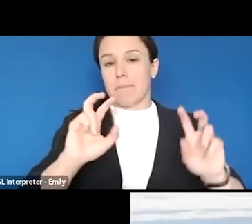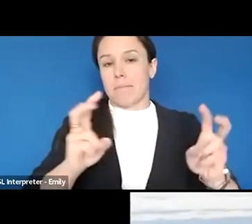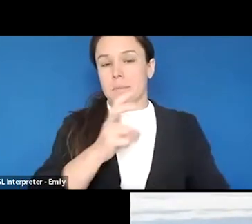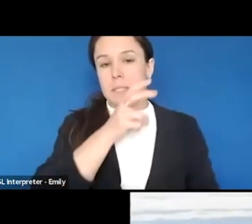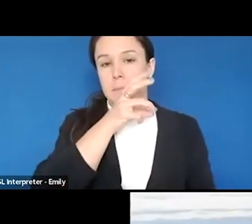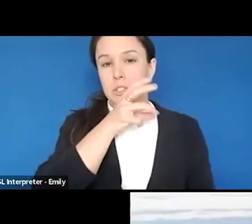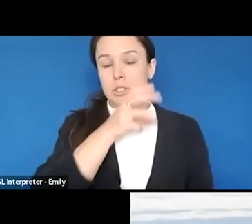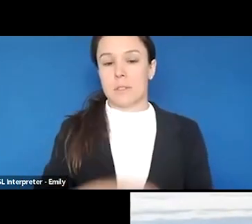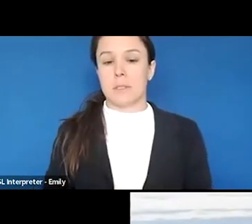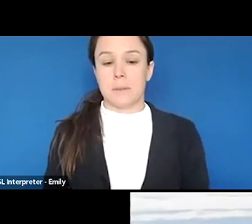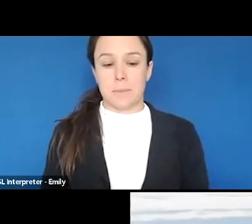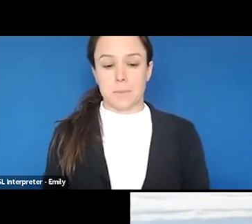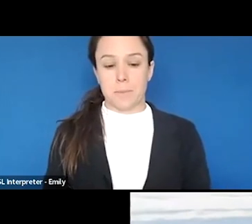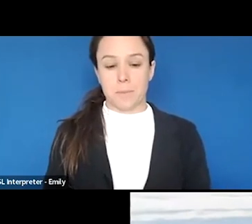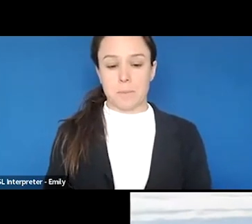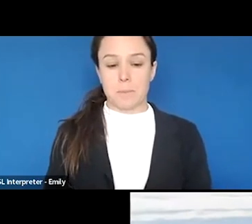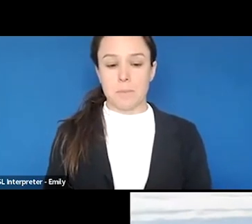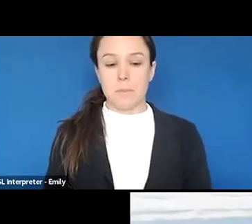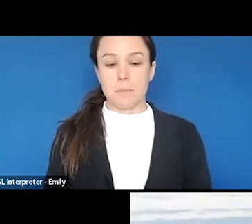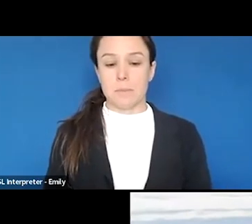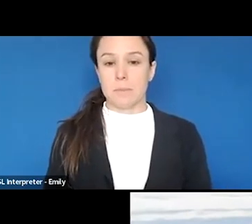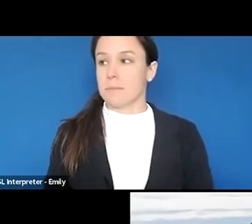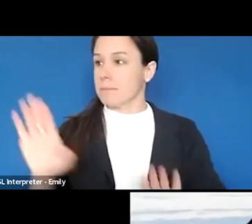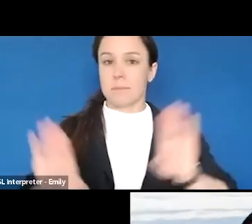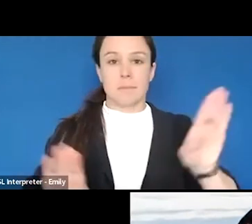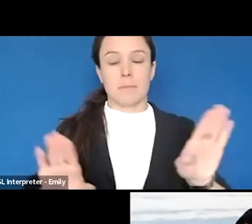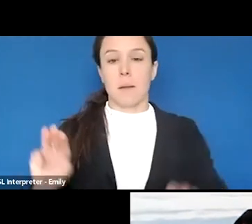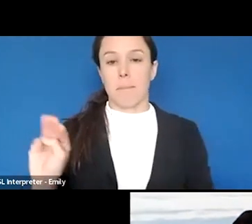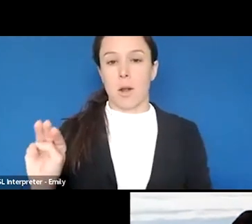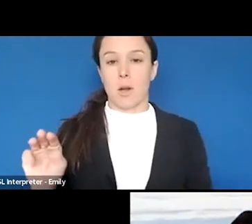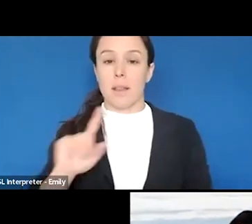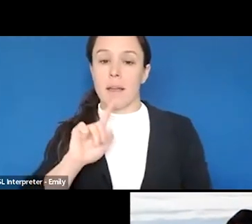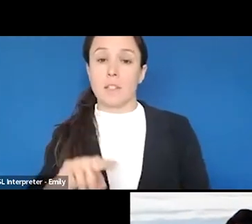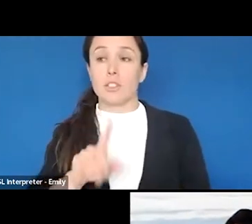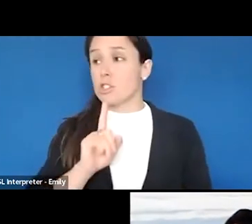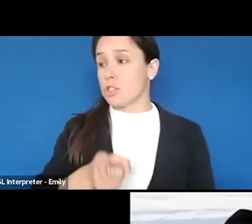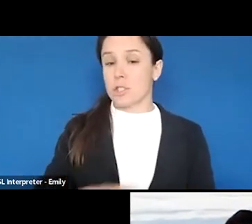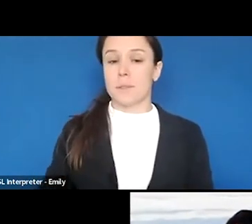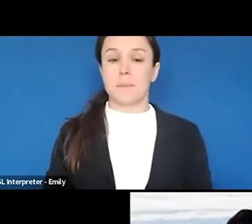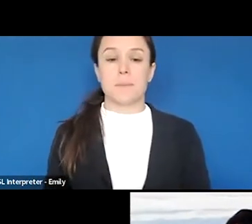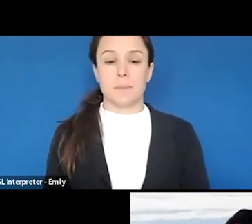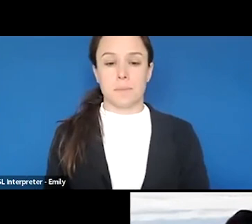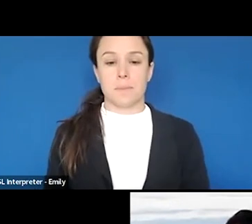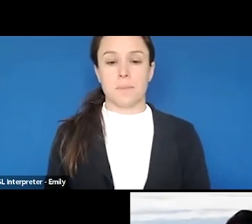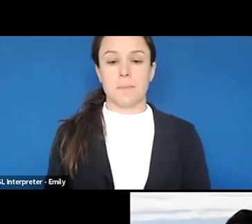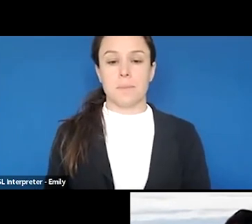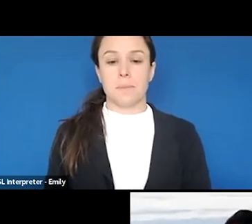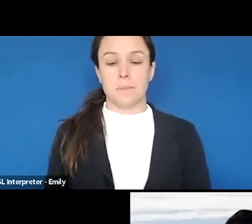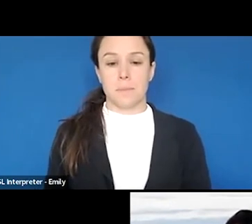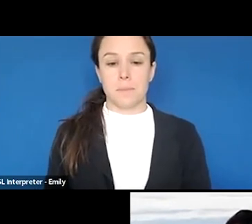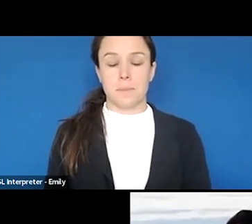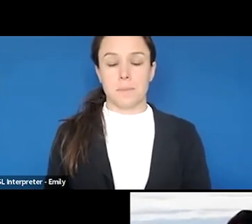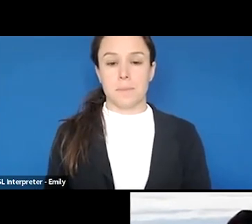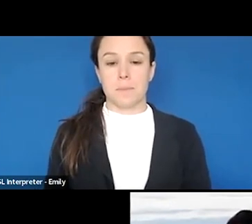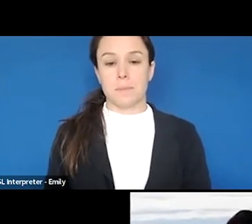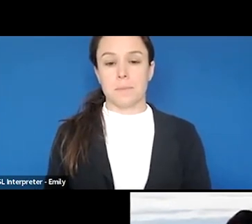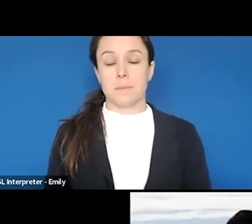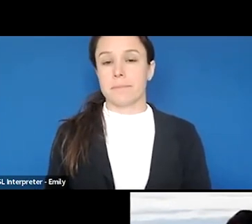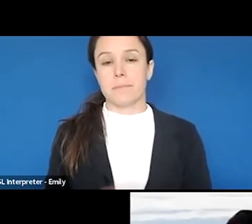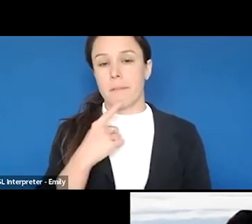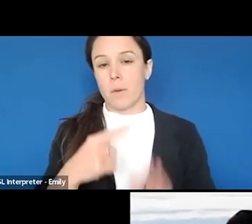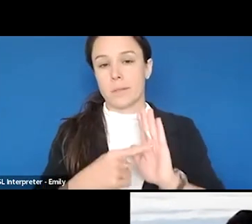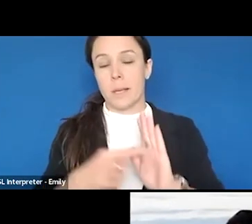I addressed that question a bit. For example, Google has a project